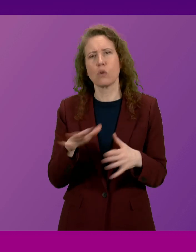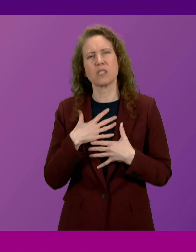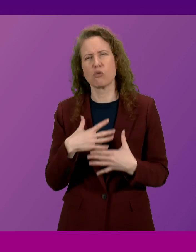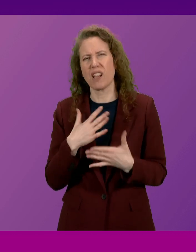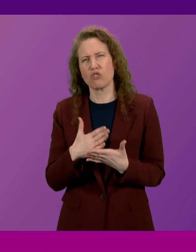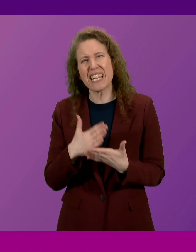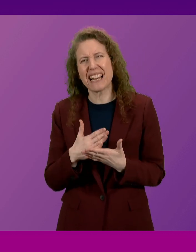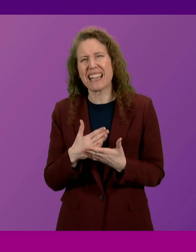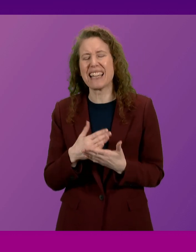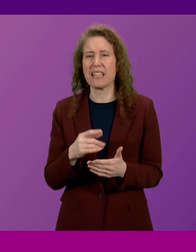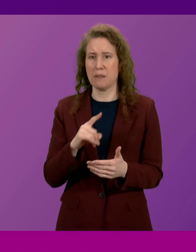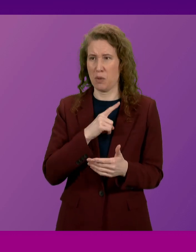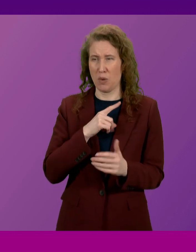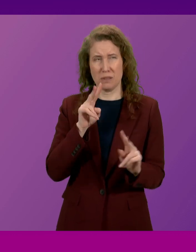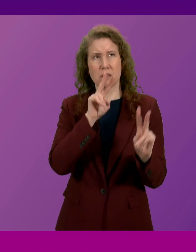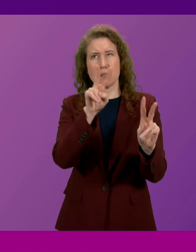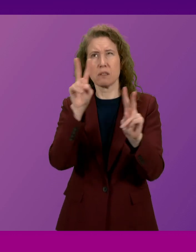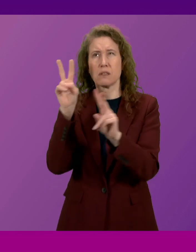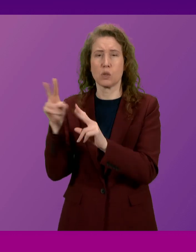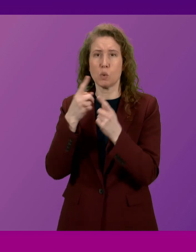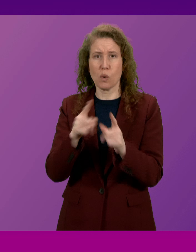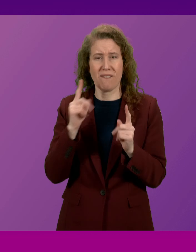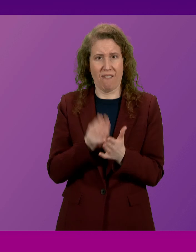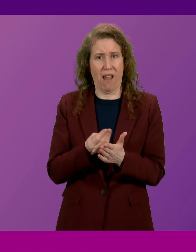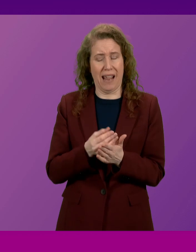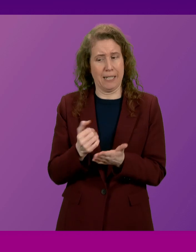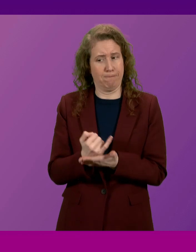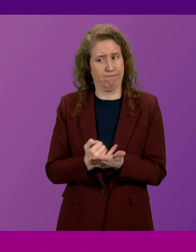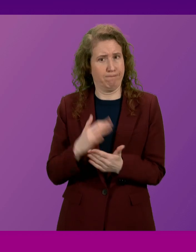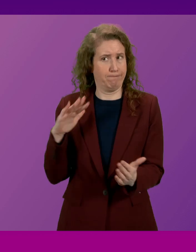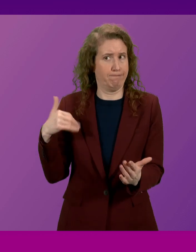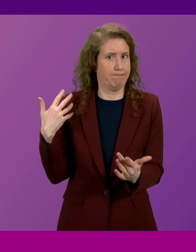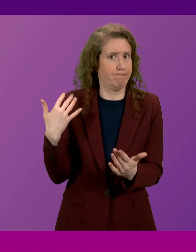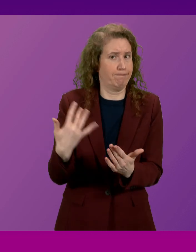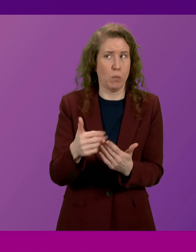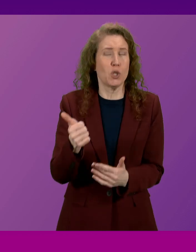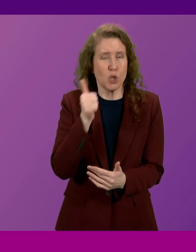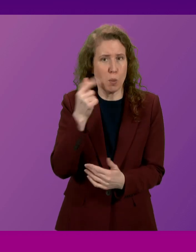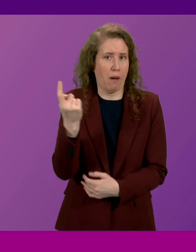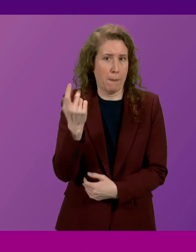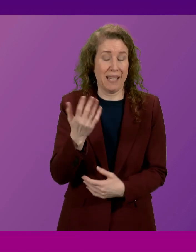anyone, because the current state of university finances has been a long time coming. Eight out of